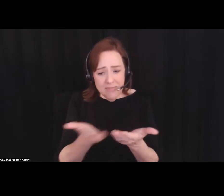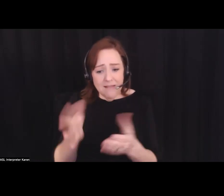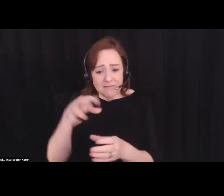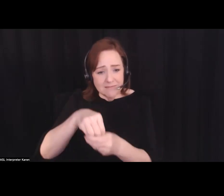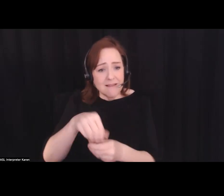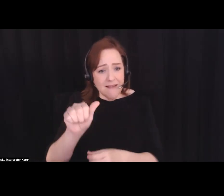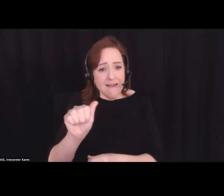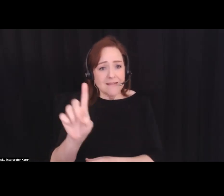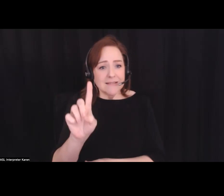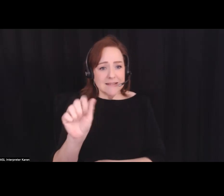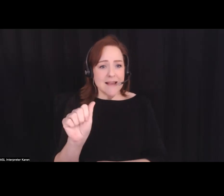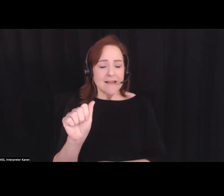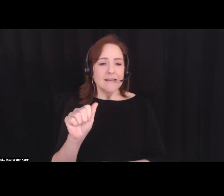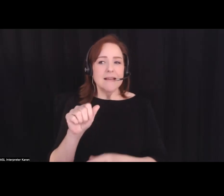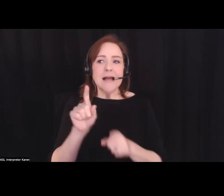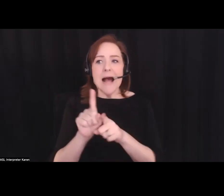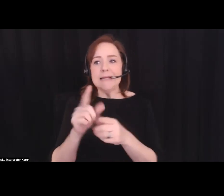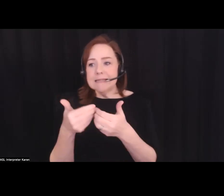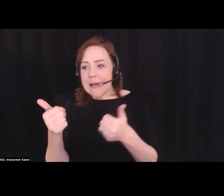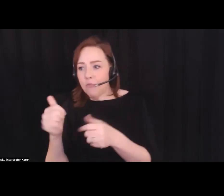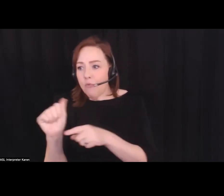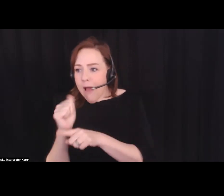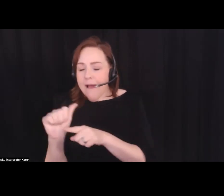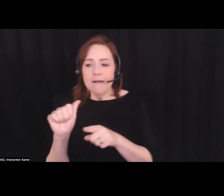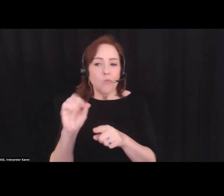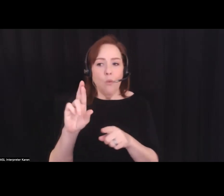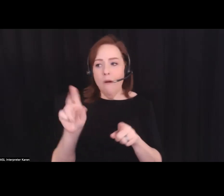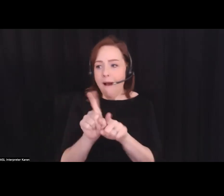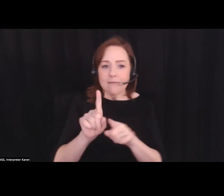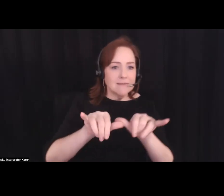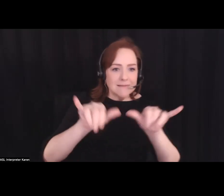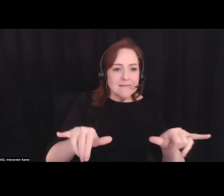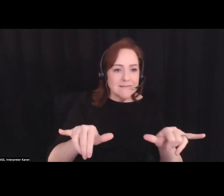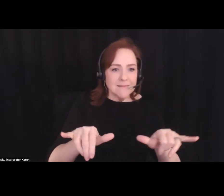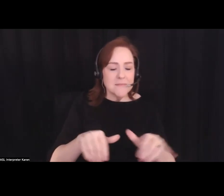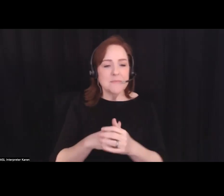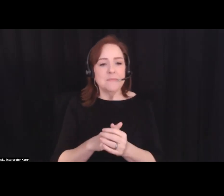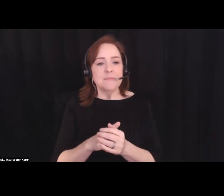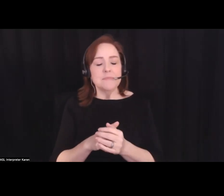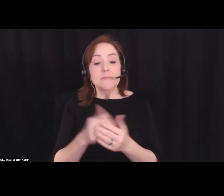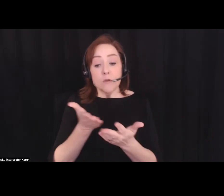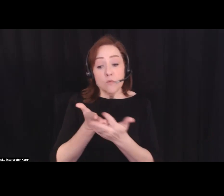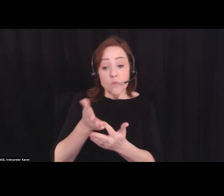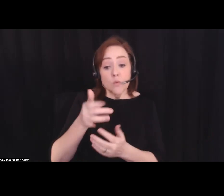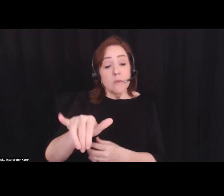a separate practice or as a system and through the the telehealth interface it's something that